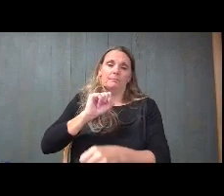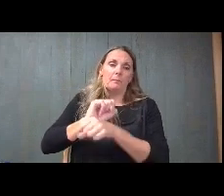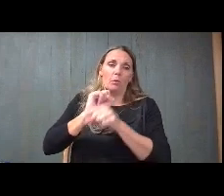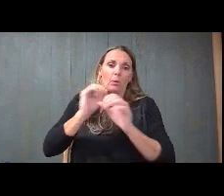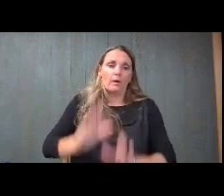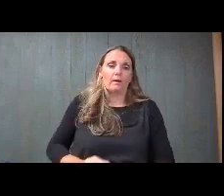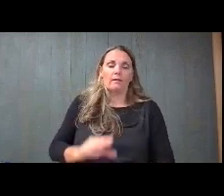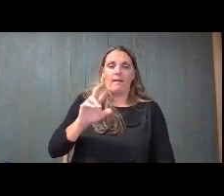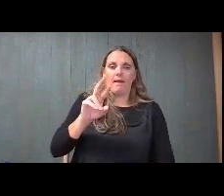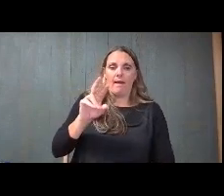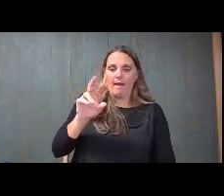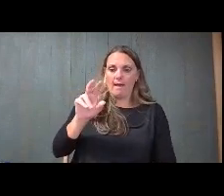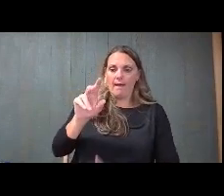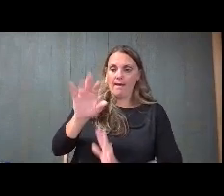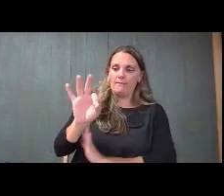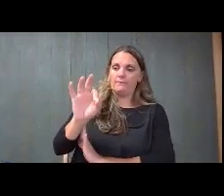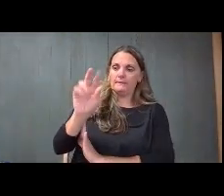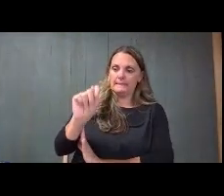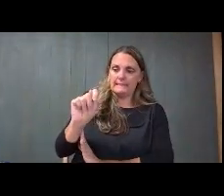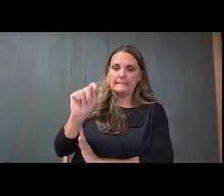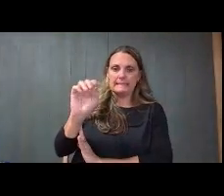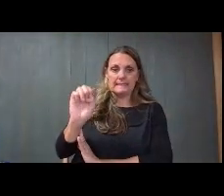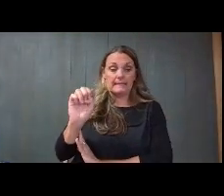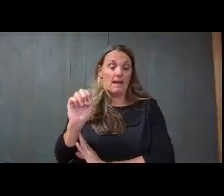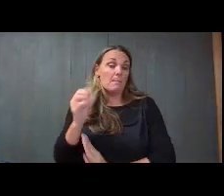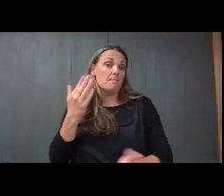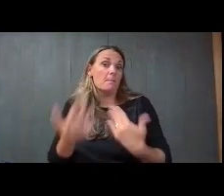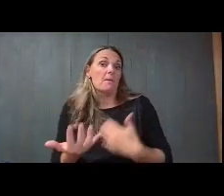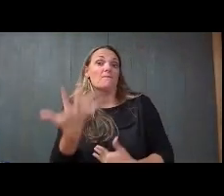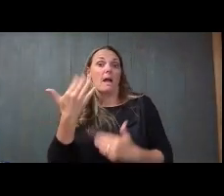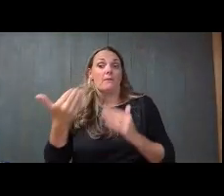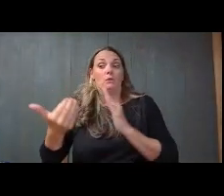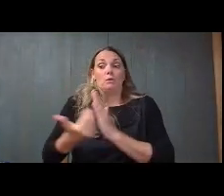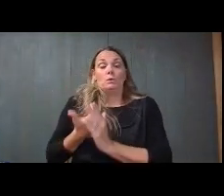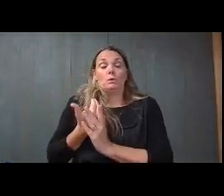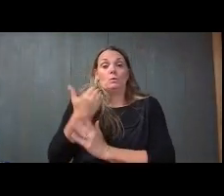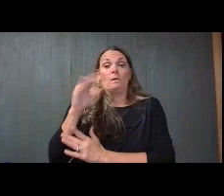and a maximum of five new FTE EES. Through this agreement.